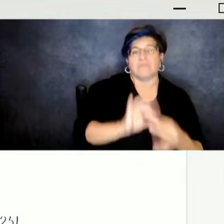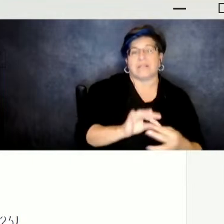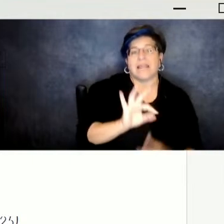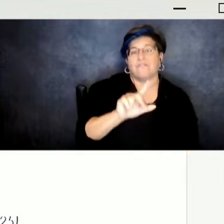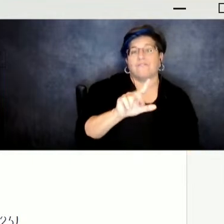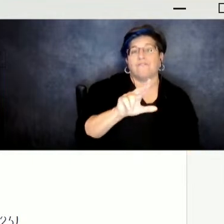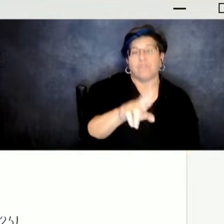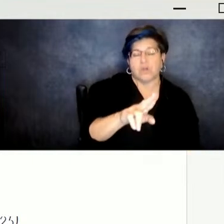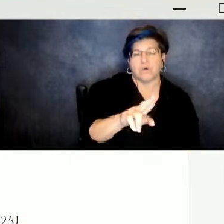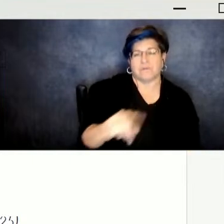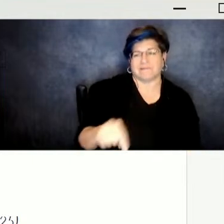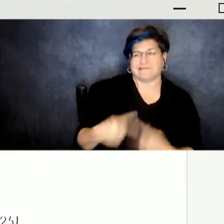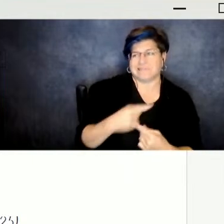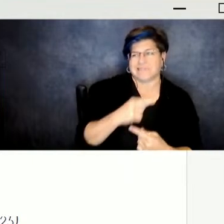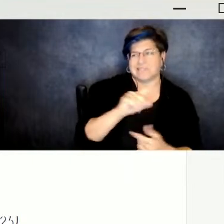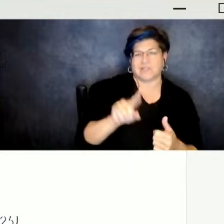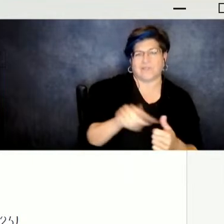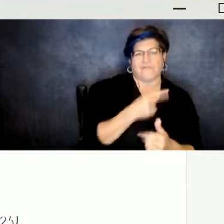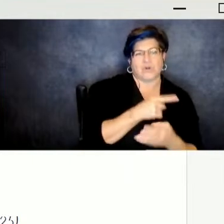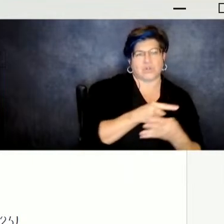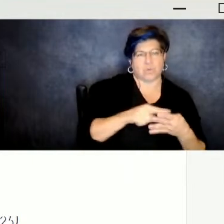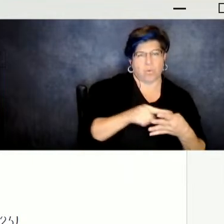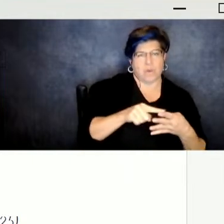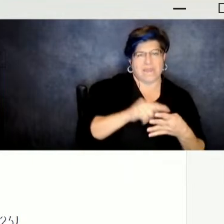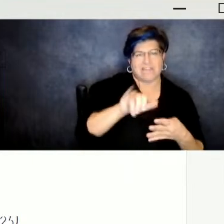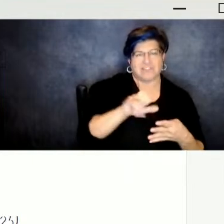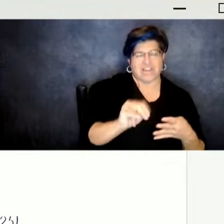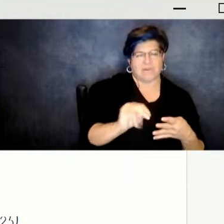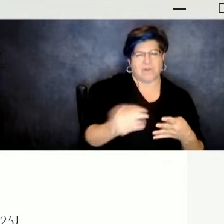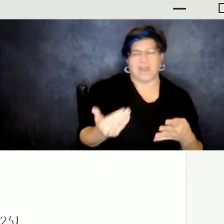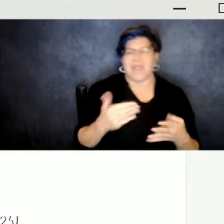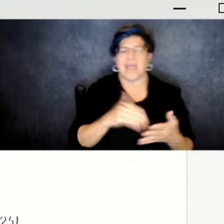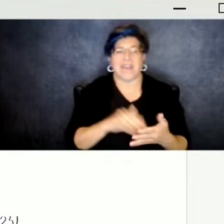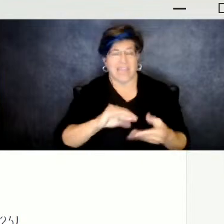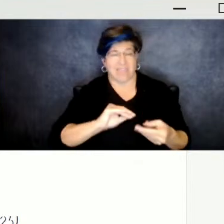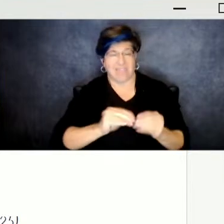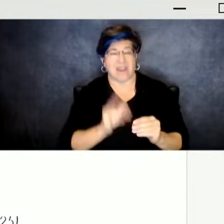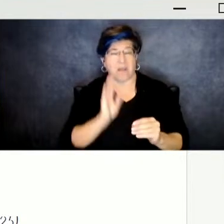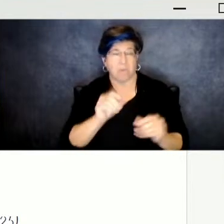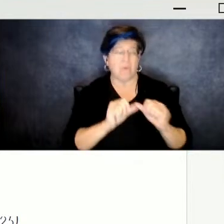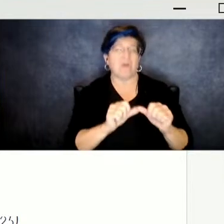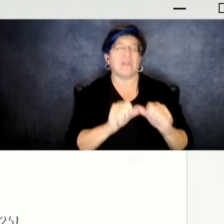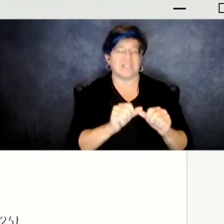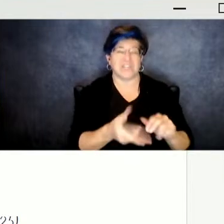WE HAVE HAD FOUR DEATHS AMONG